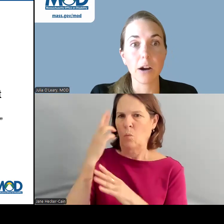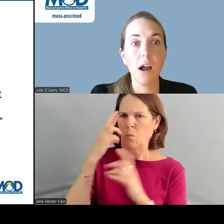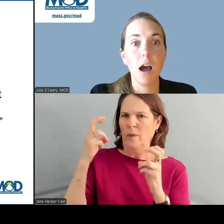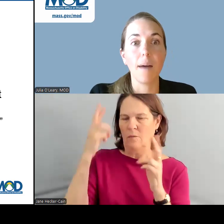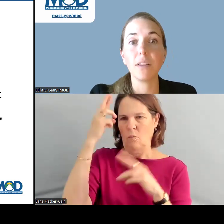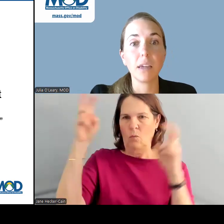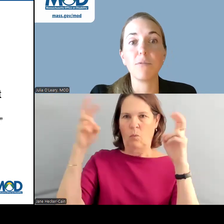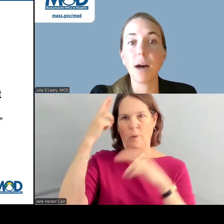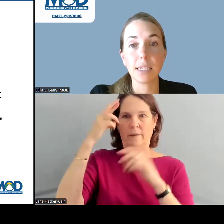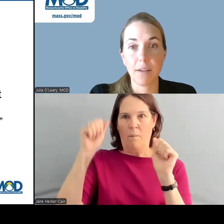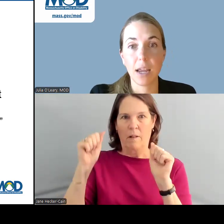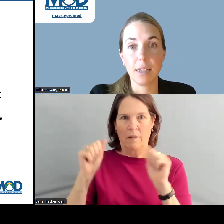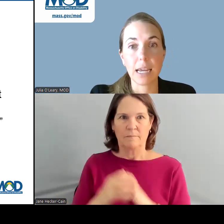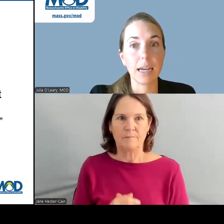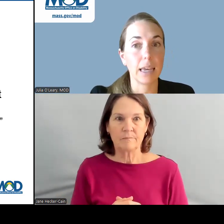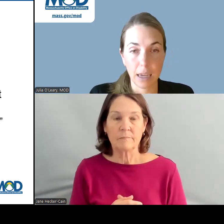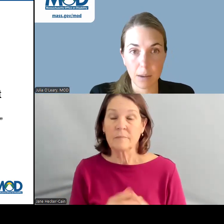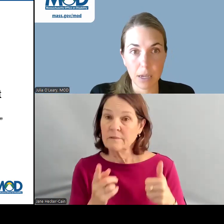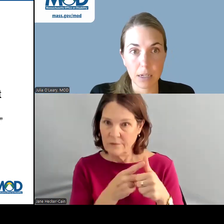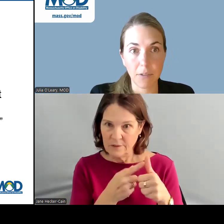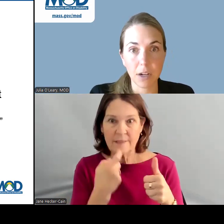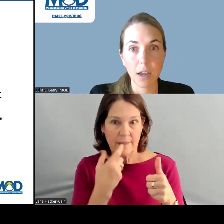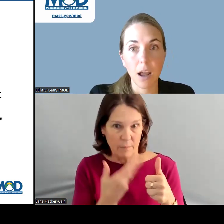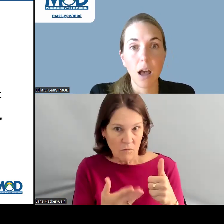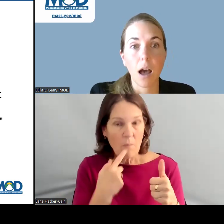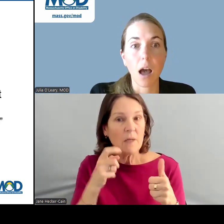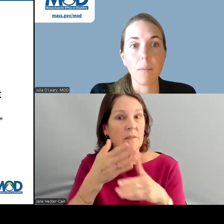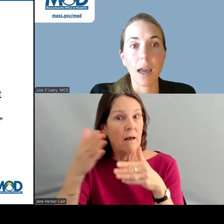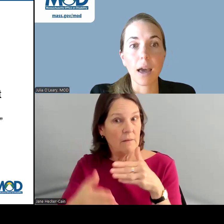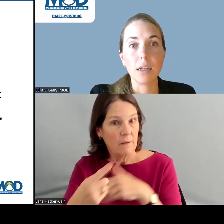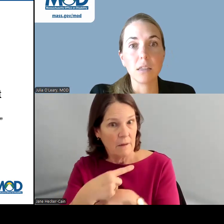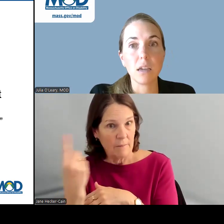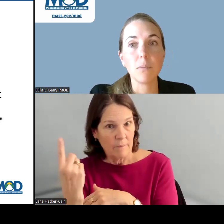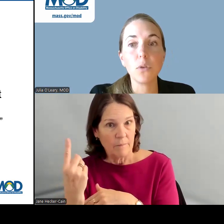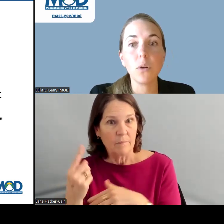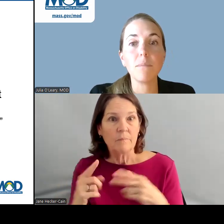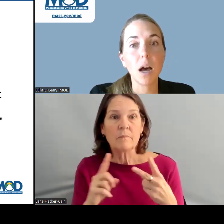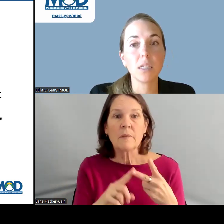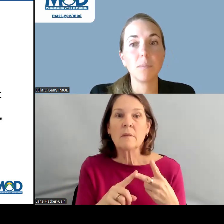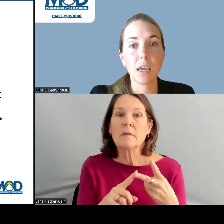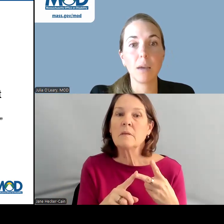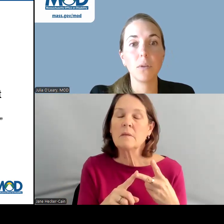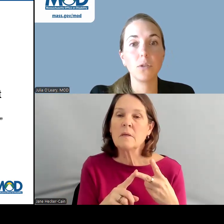So, you know, as I've been hammering here, the leave must have an end definite and cannot be indefinite.